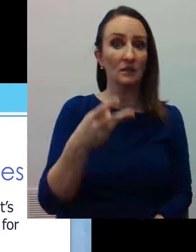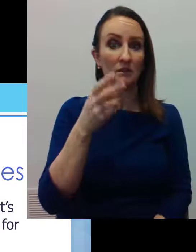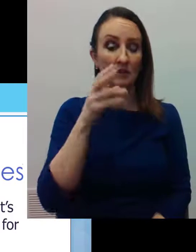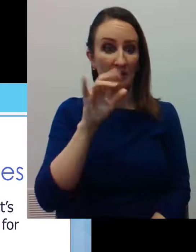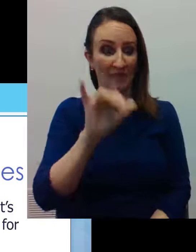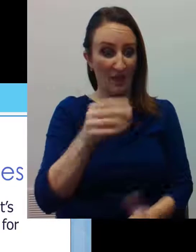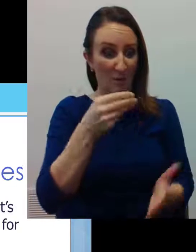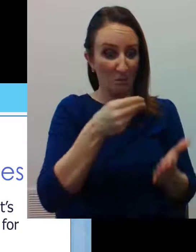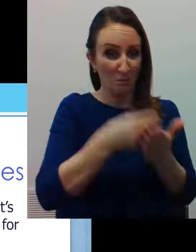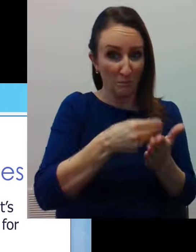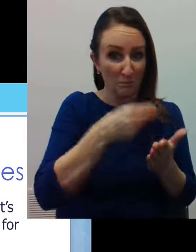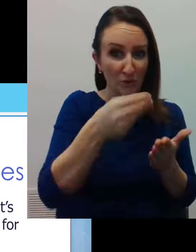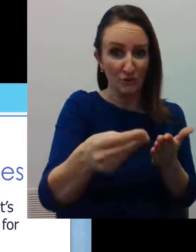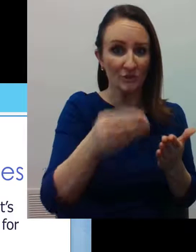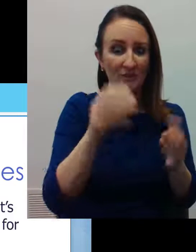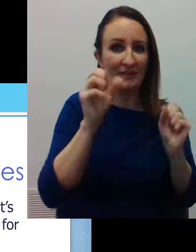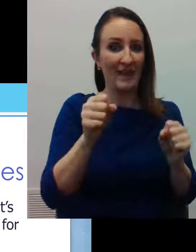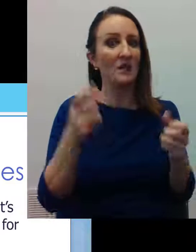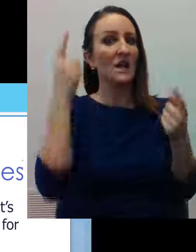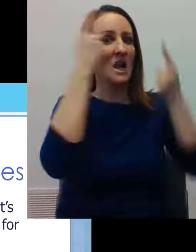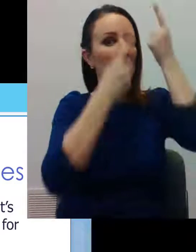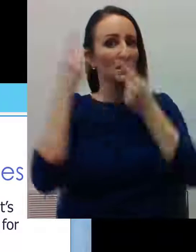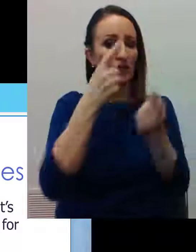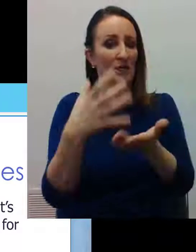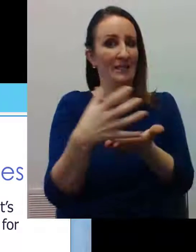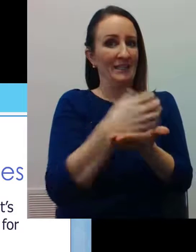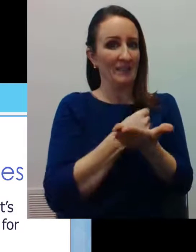This could affect your SSI benefits or your Medicaid benefits